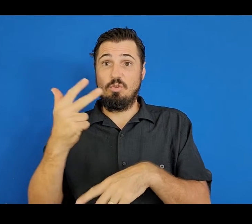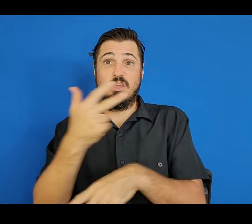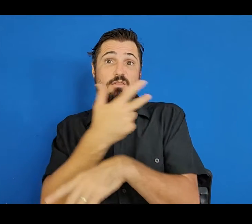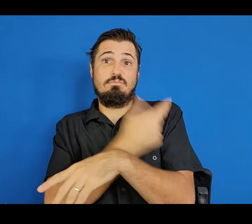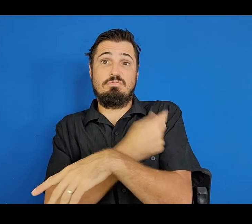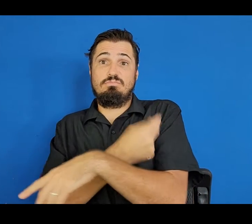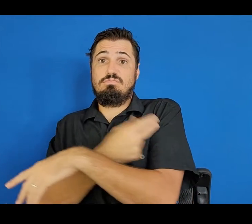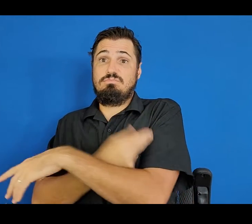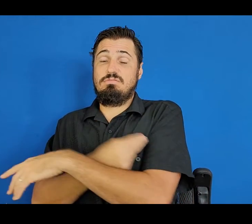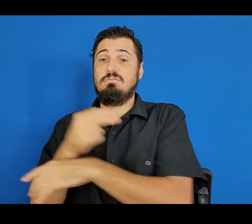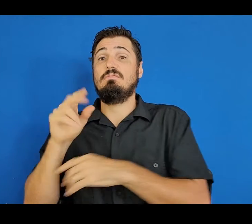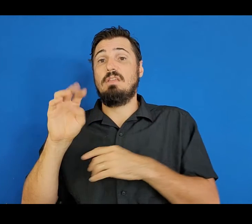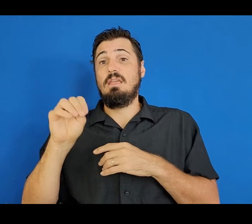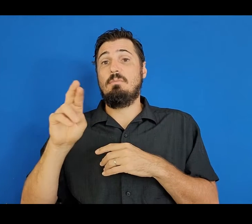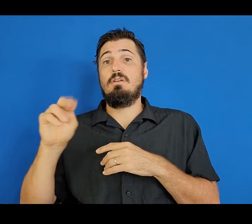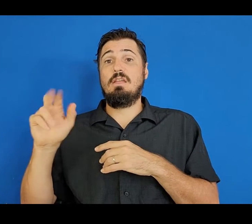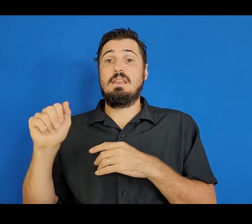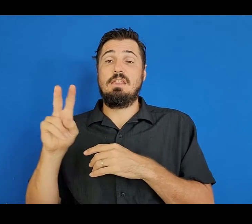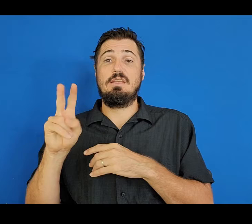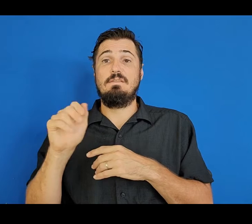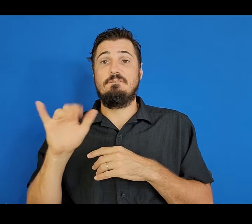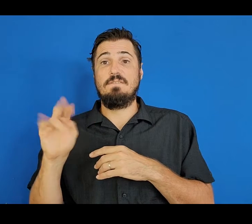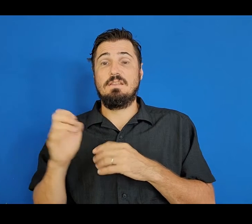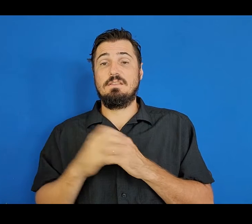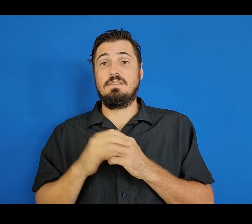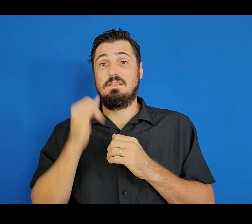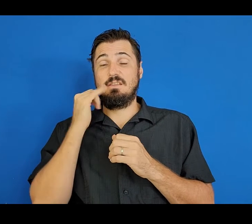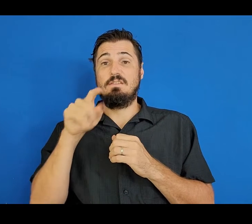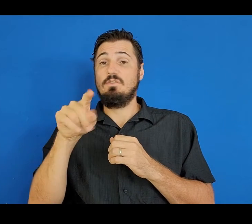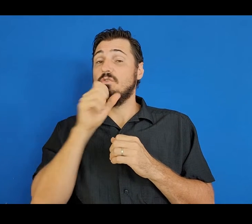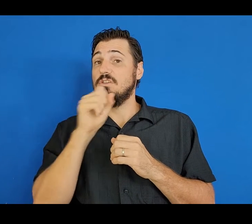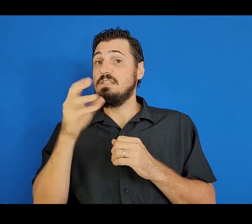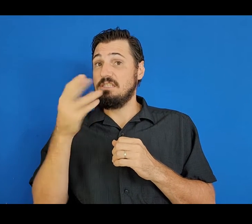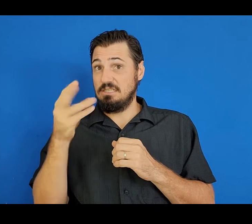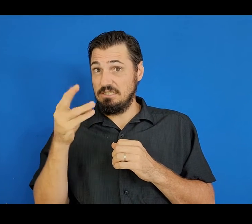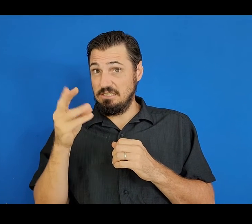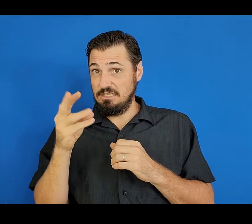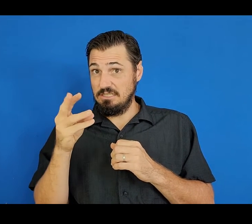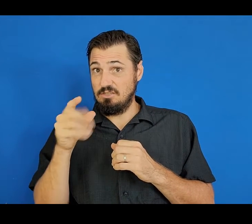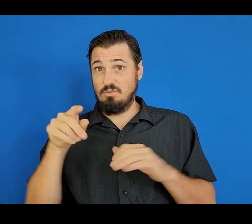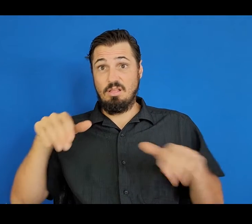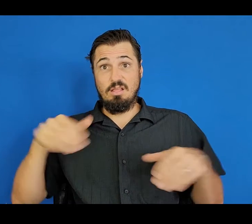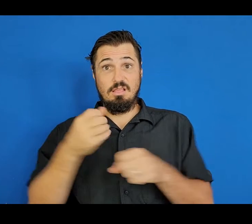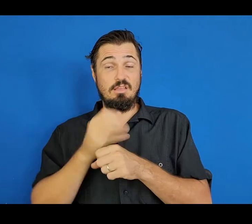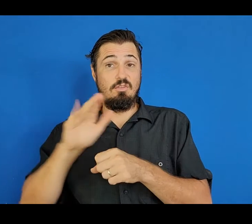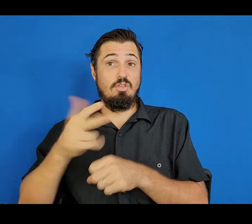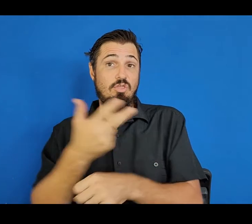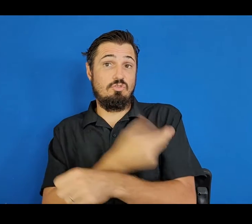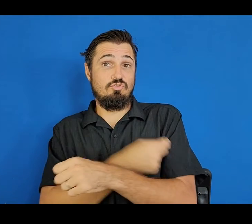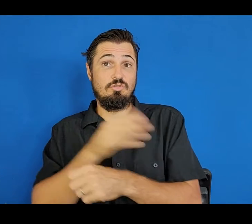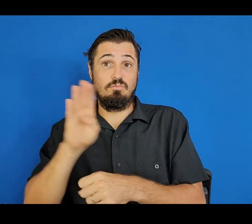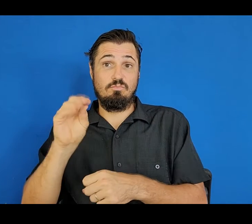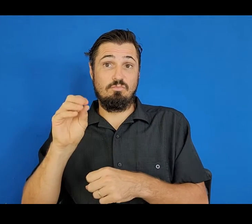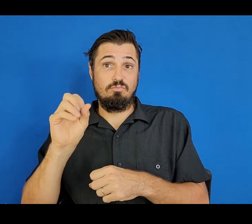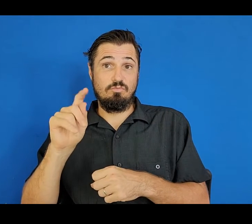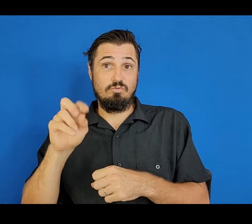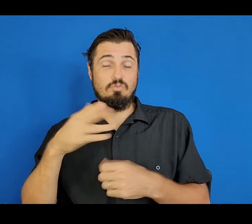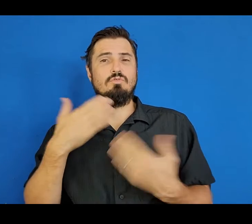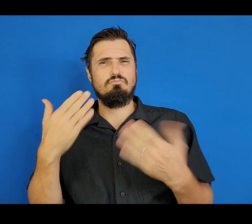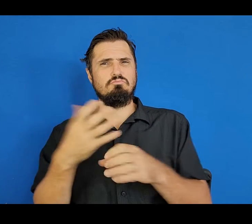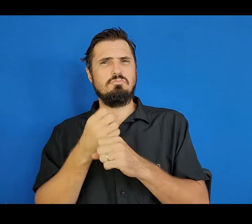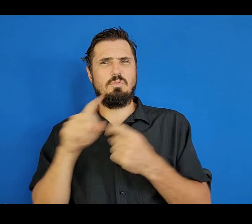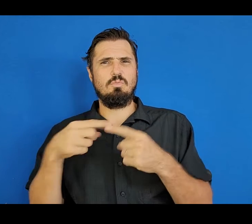If you are 16 years of age or older and haven’t yet had your booster dose, please get it as soon as you are eligible.